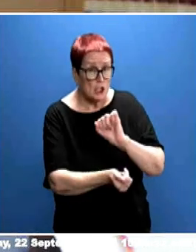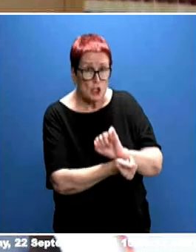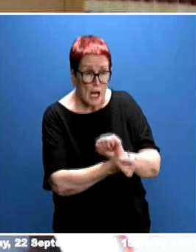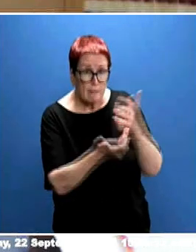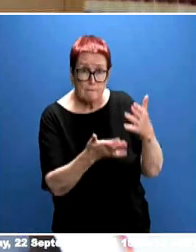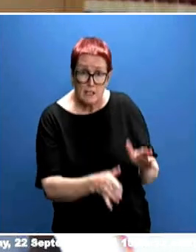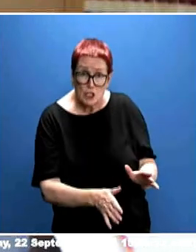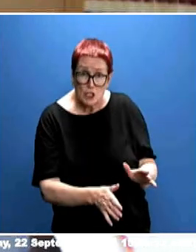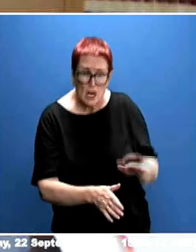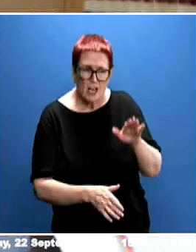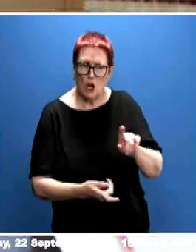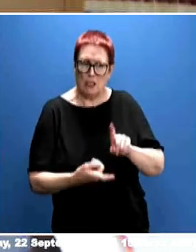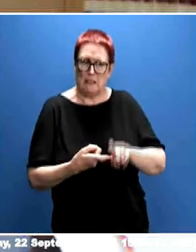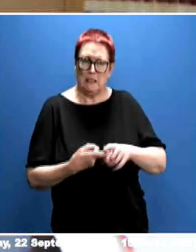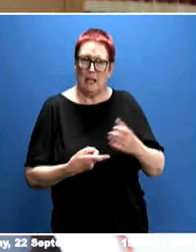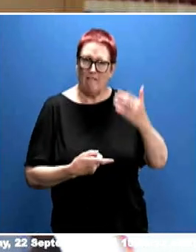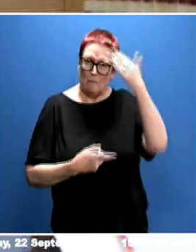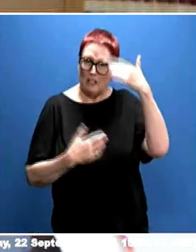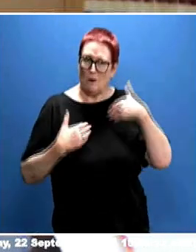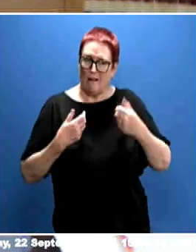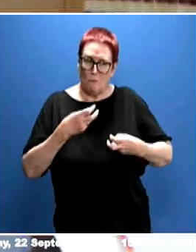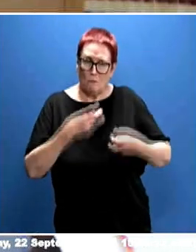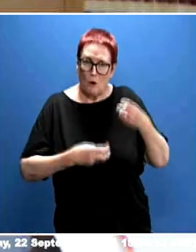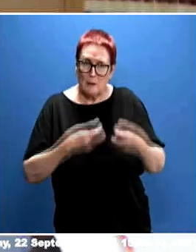sure that they are stabilised before we could admit to Kath French,